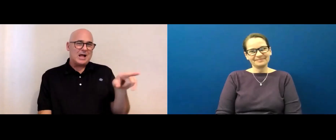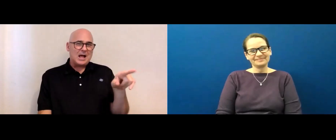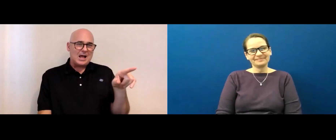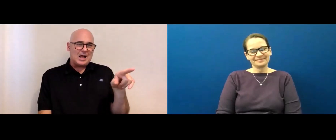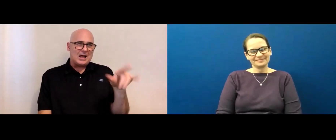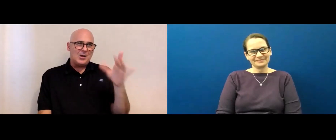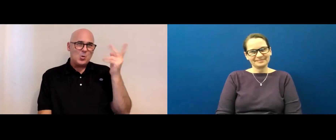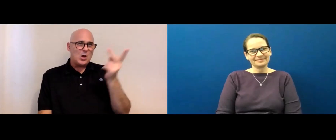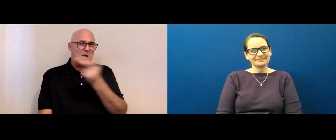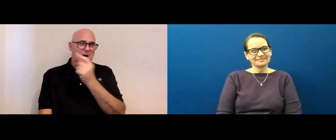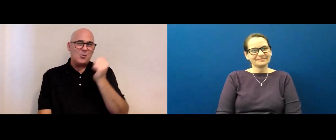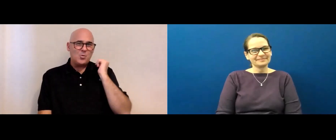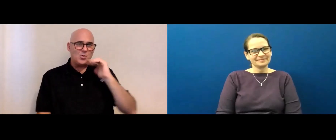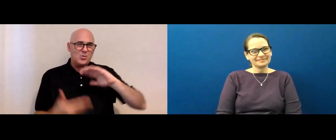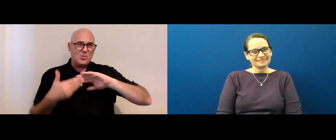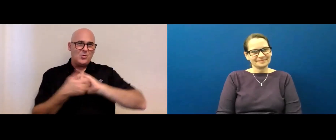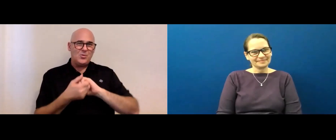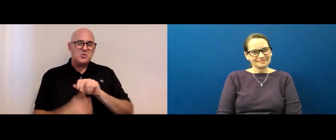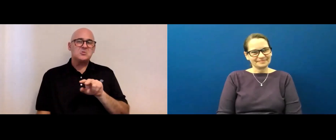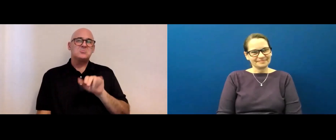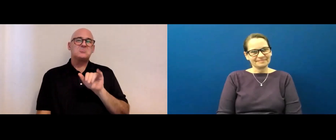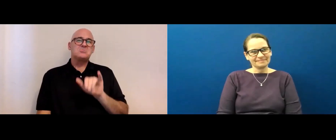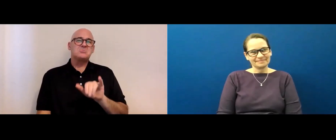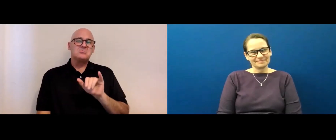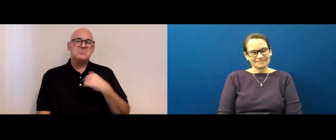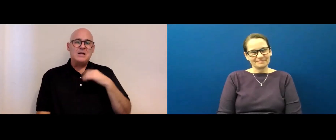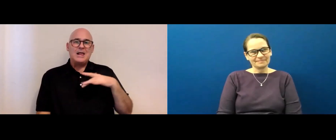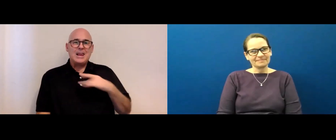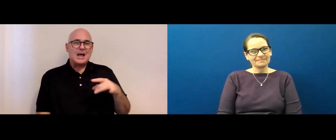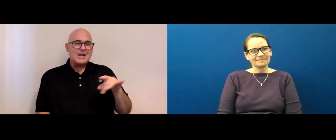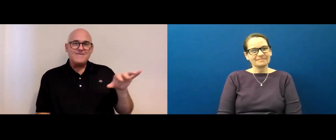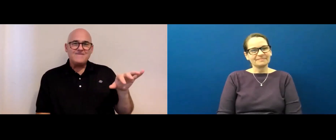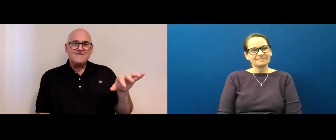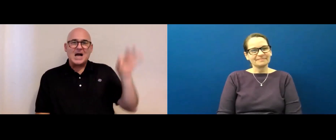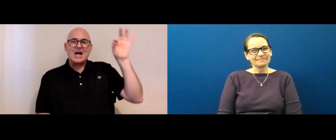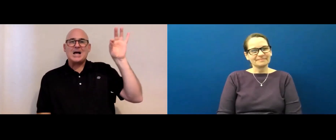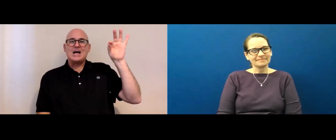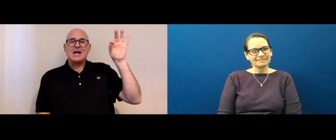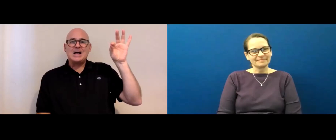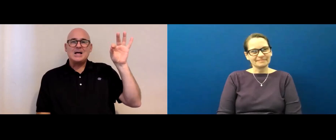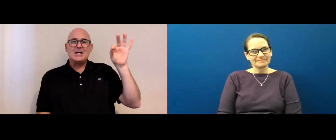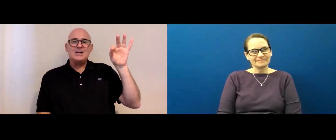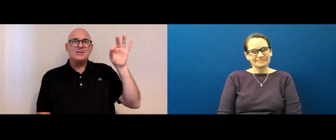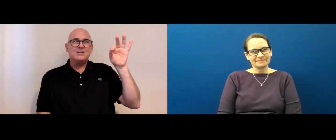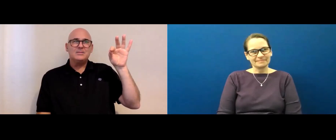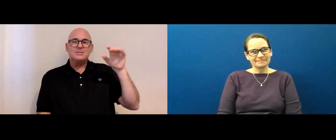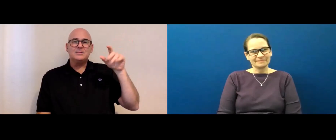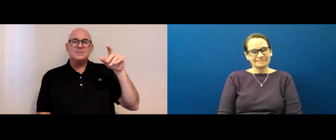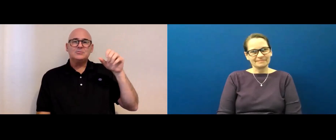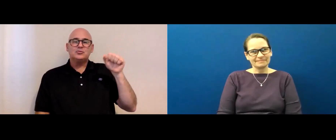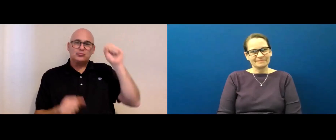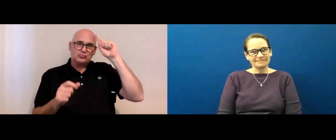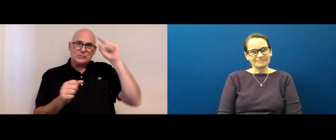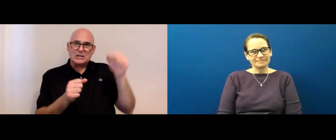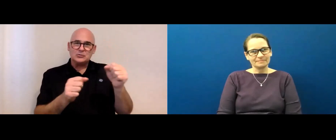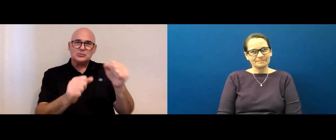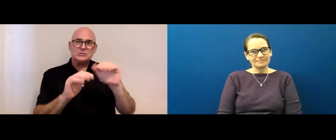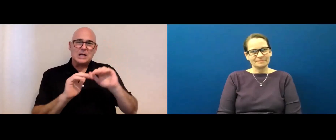that why did they do it that way why didn't they want to come together and collaborate and so I